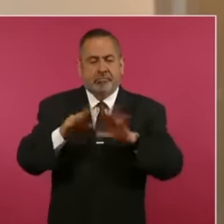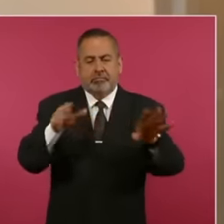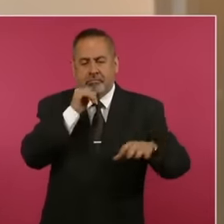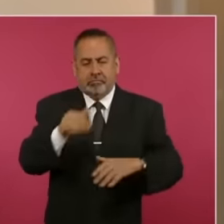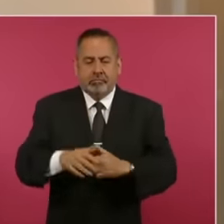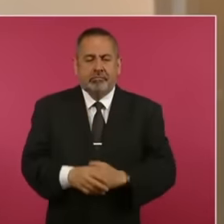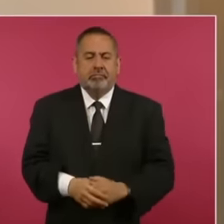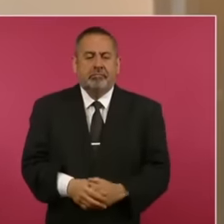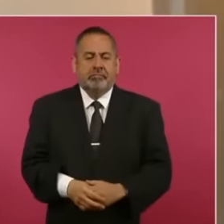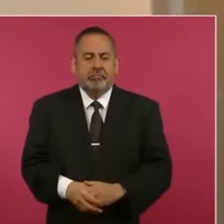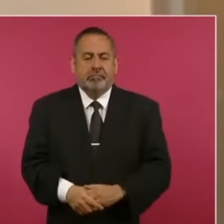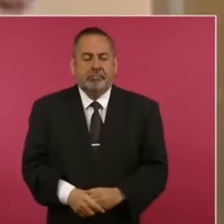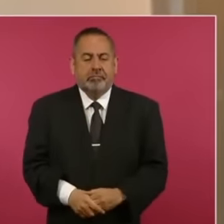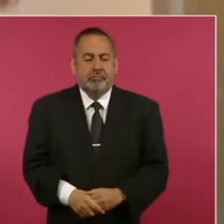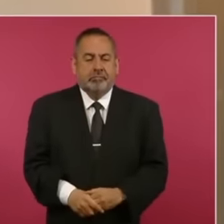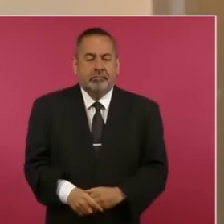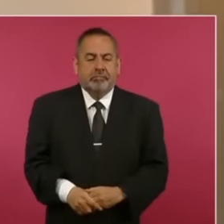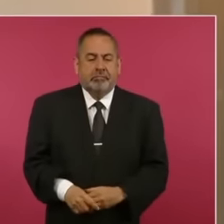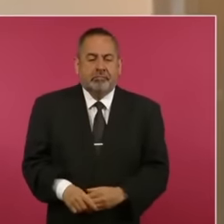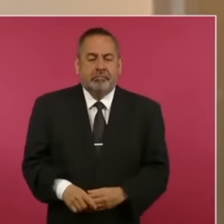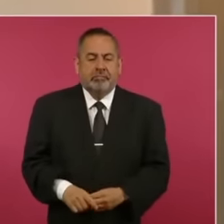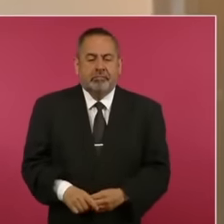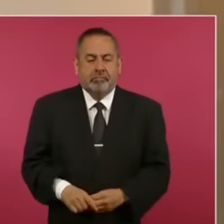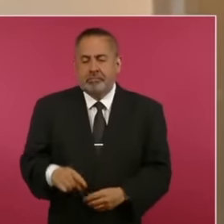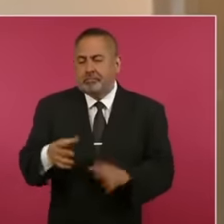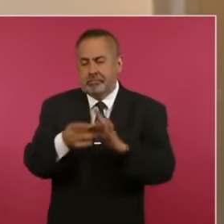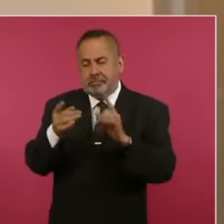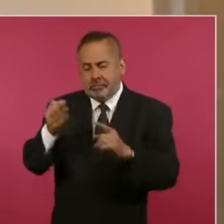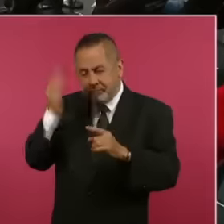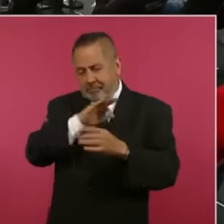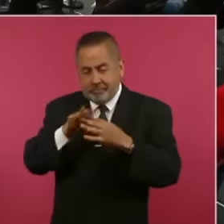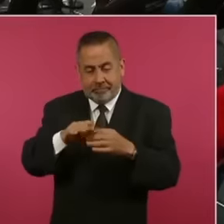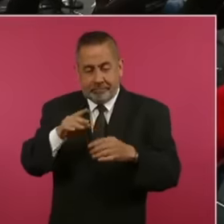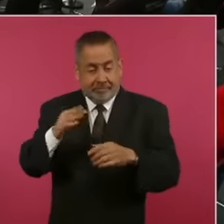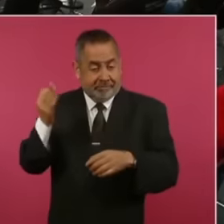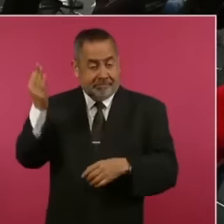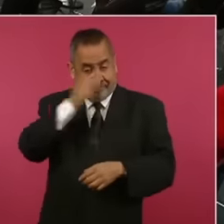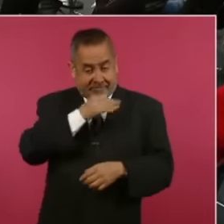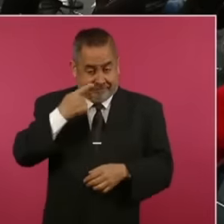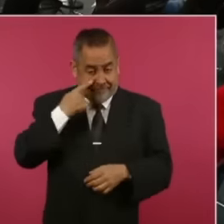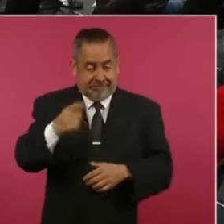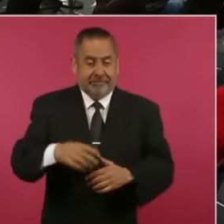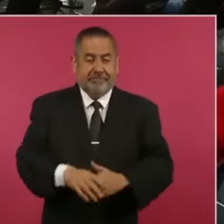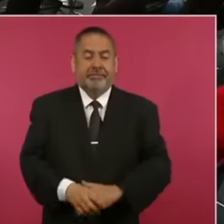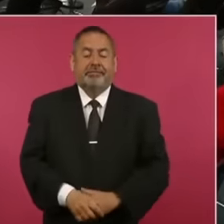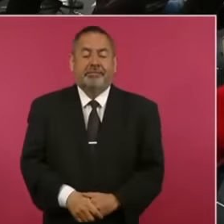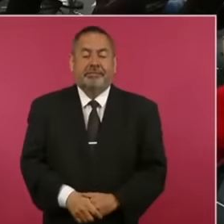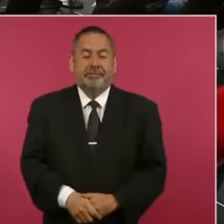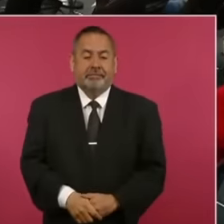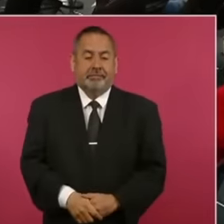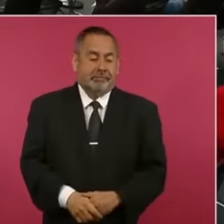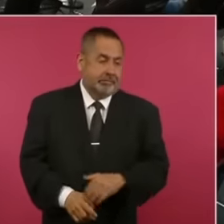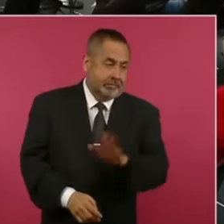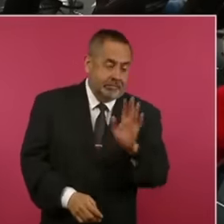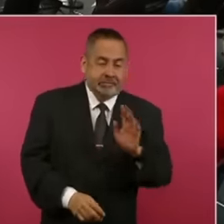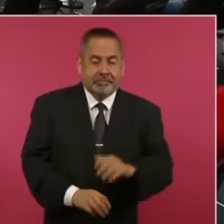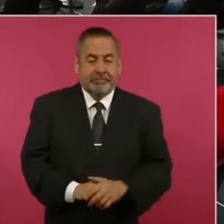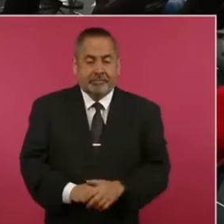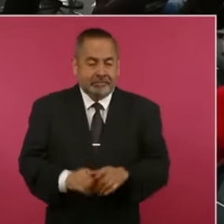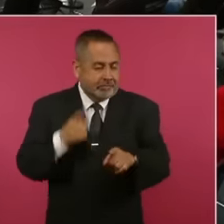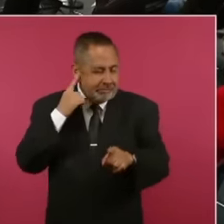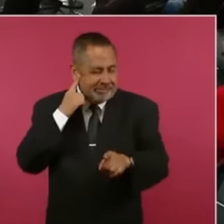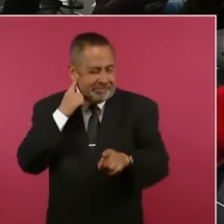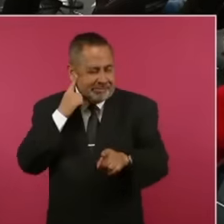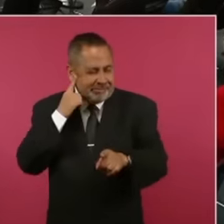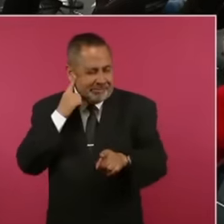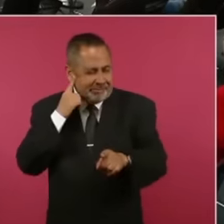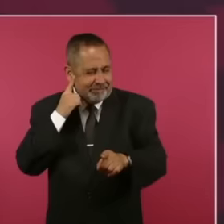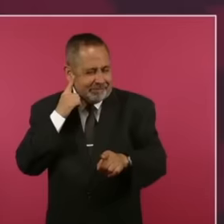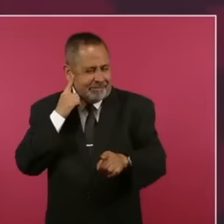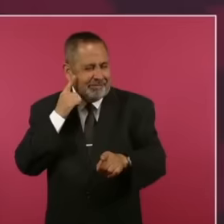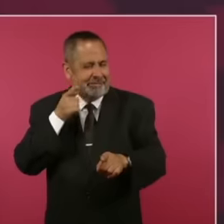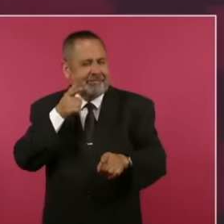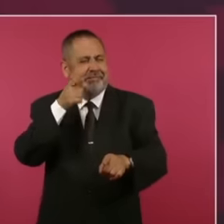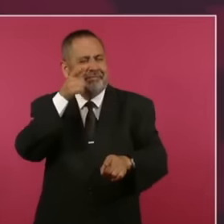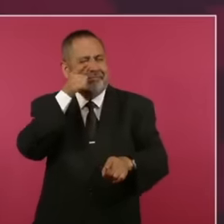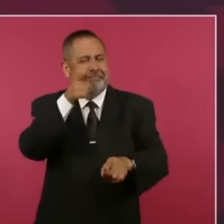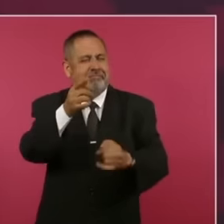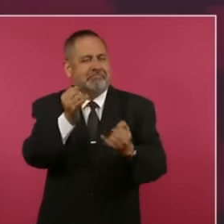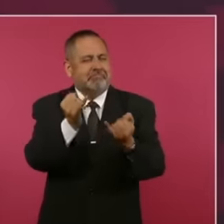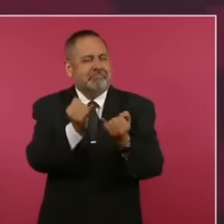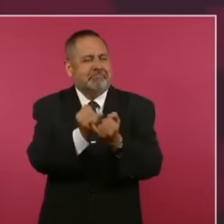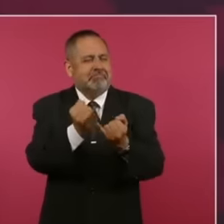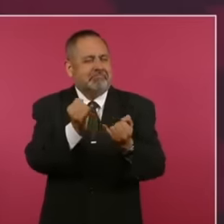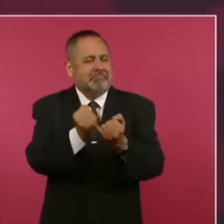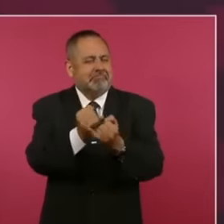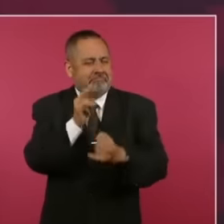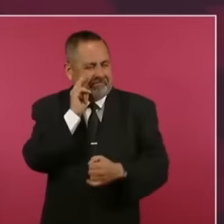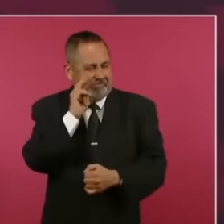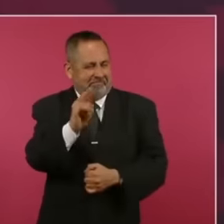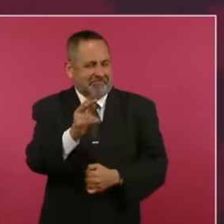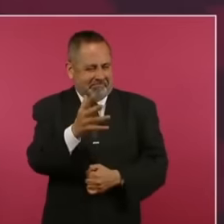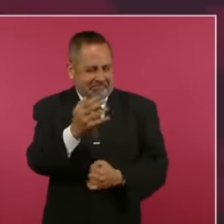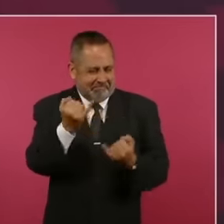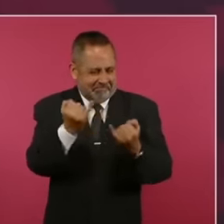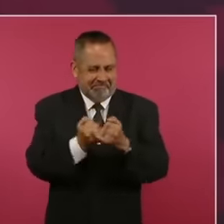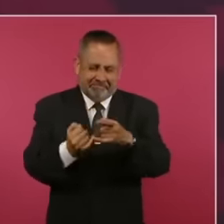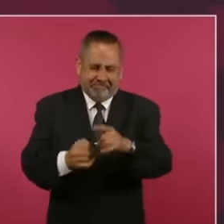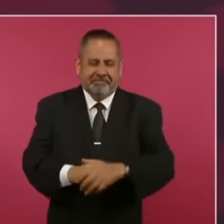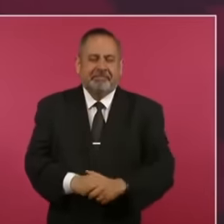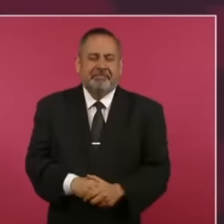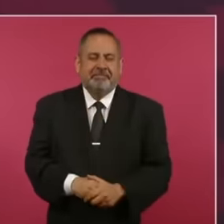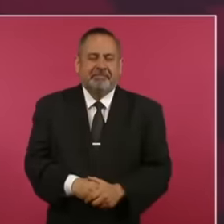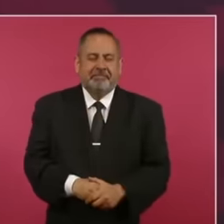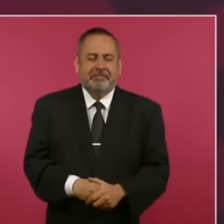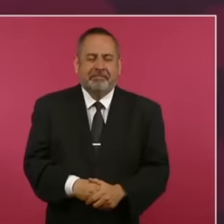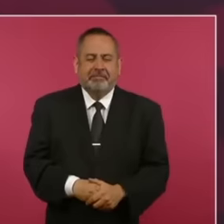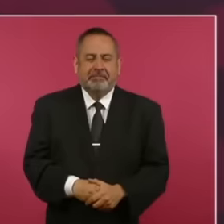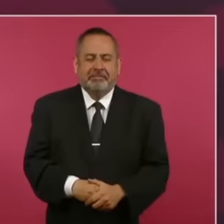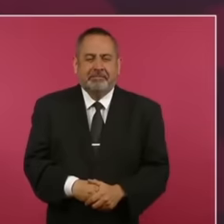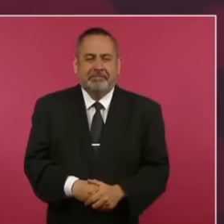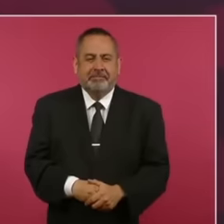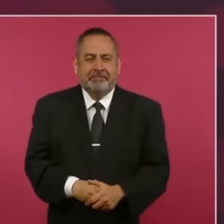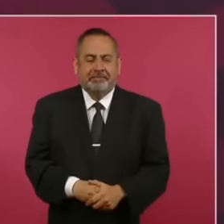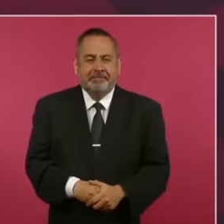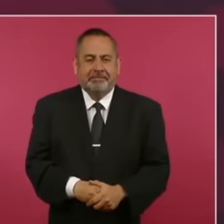the note said, the fake one. The fake one, look at the fake one. Let's see if this one doesn't sound familiar, eh, quite